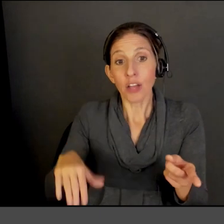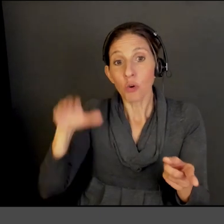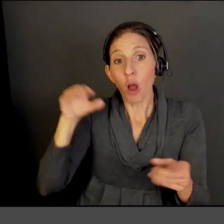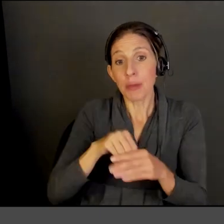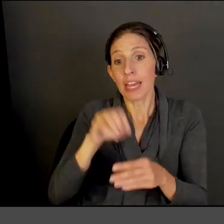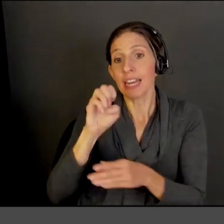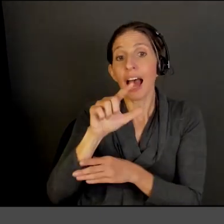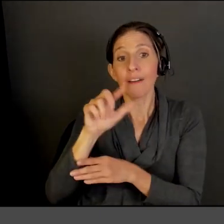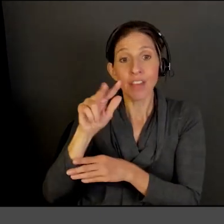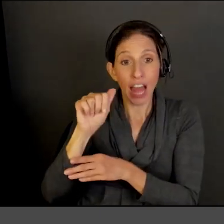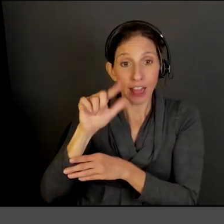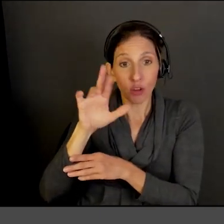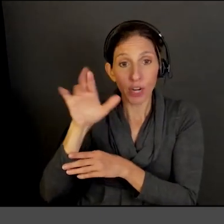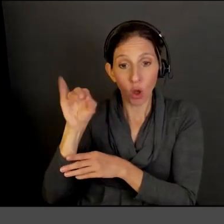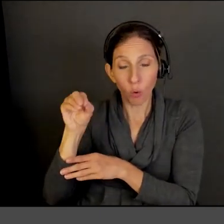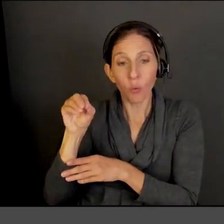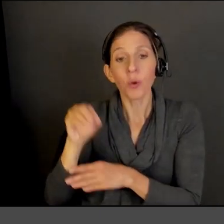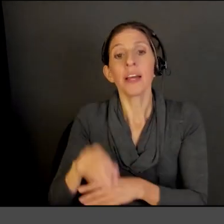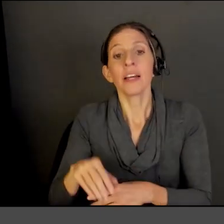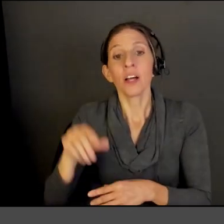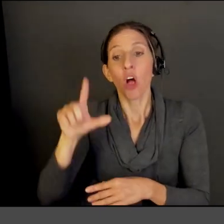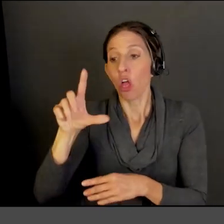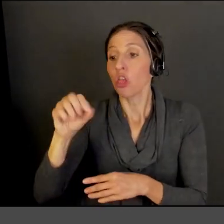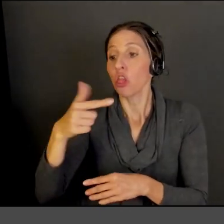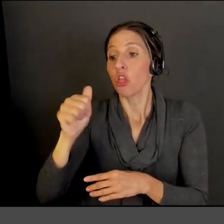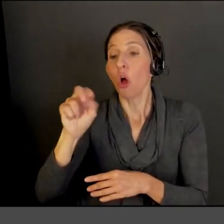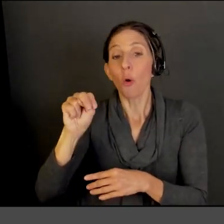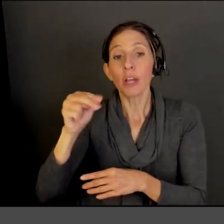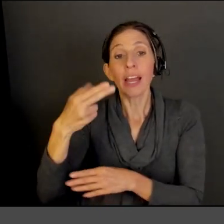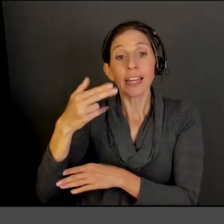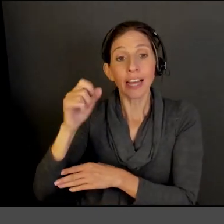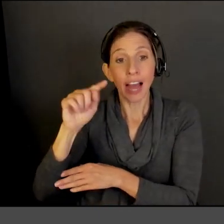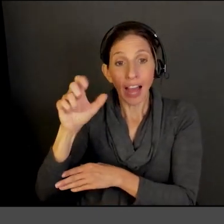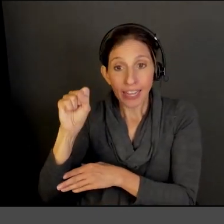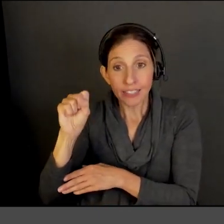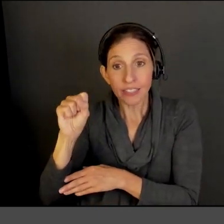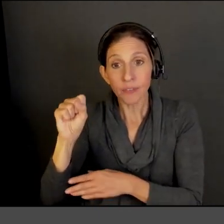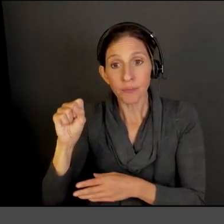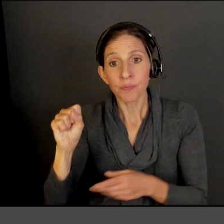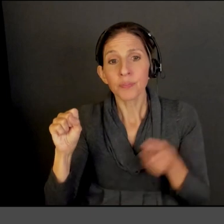AND IT WAS GOING TO BE A PATROL STATION BEING BUILT IN THE MIDDLE OF THE BARRIO.